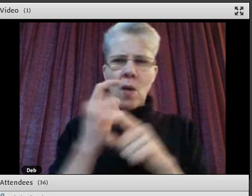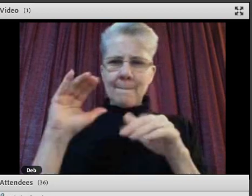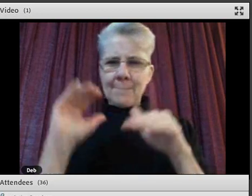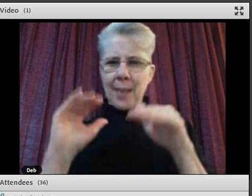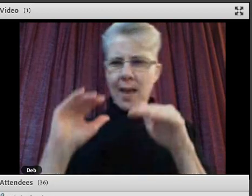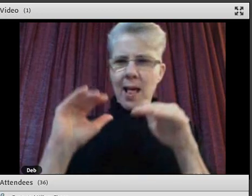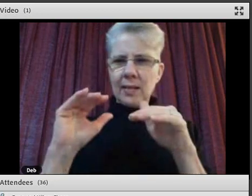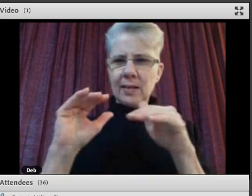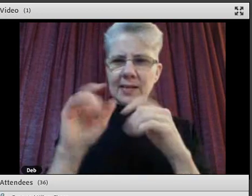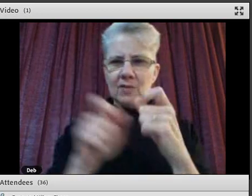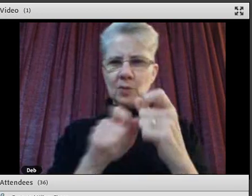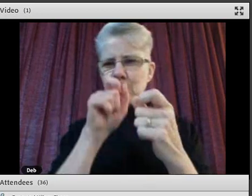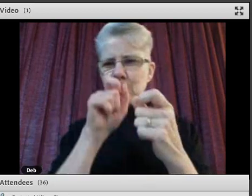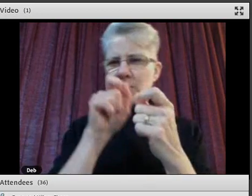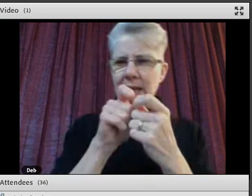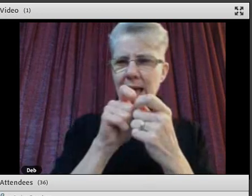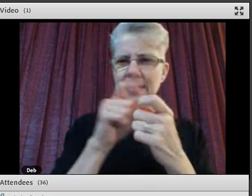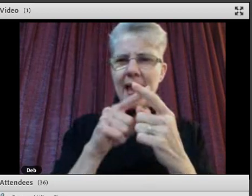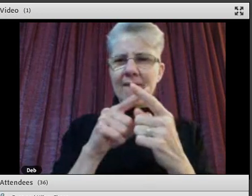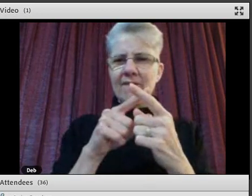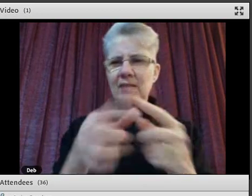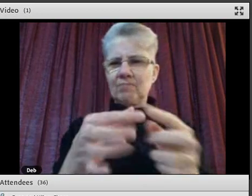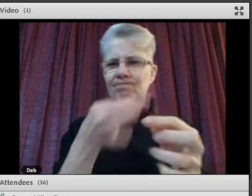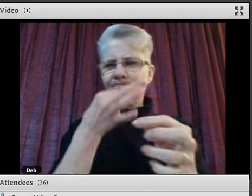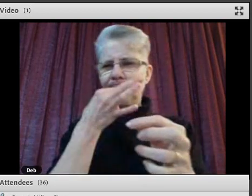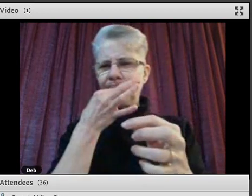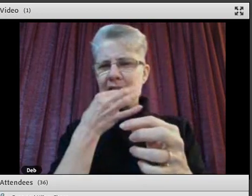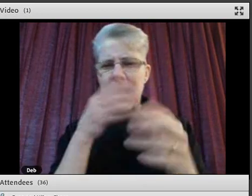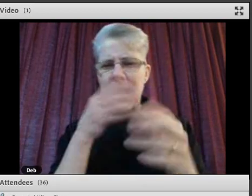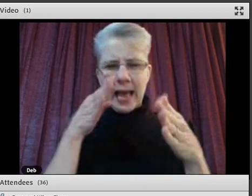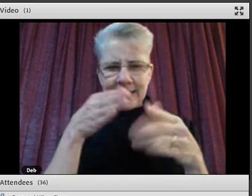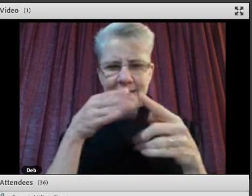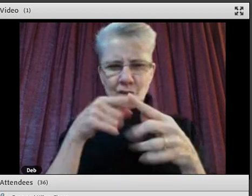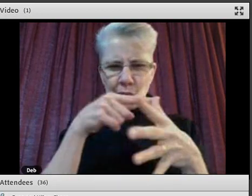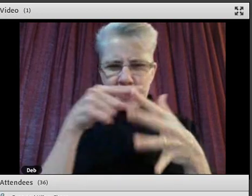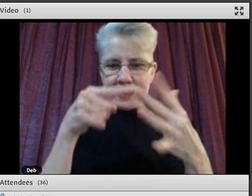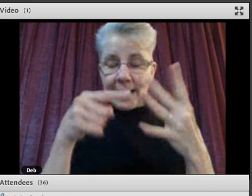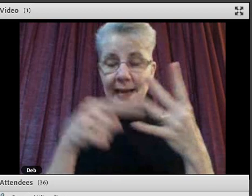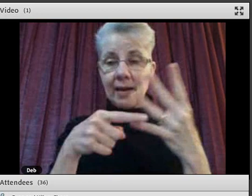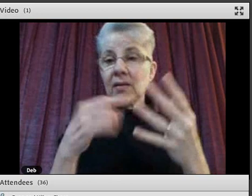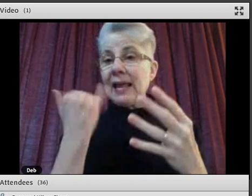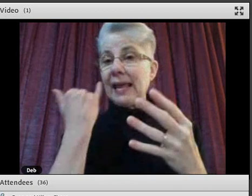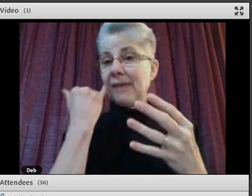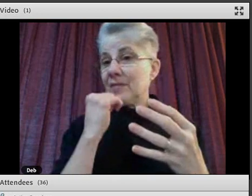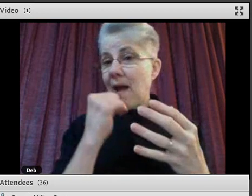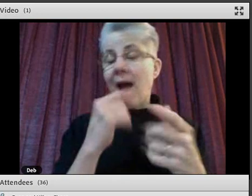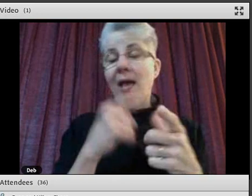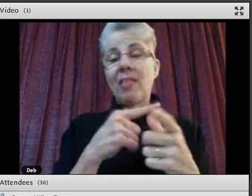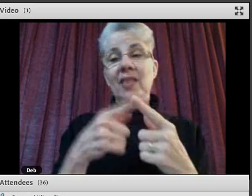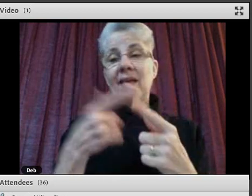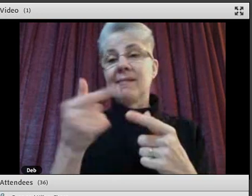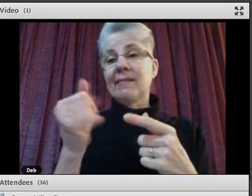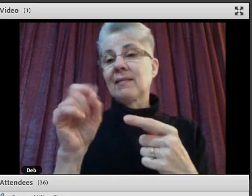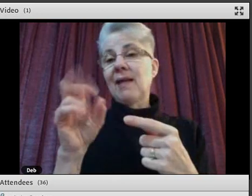They have to have that craftsmanship and that attention to detail. Otherwise, their gliders aren't really going to work. So it's a great way to kind of bring that out to say,